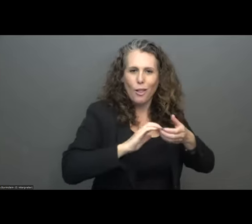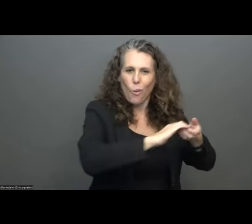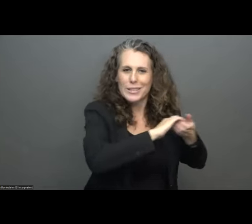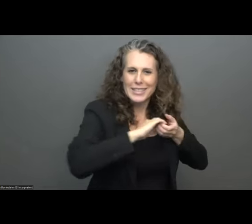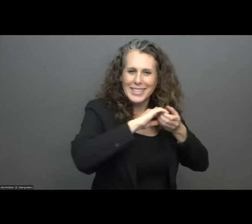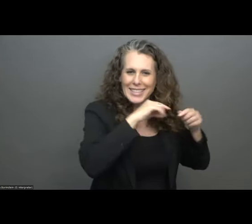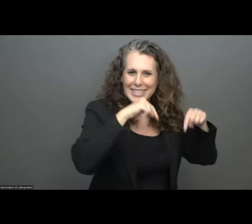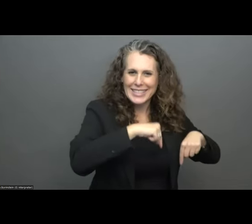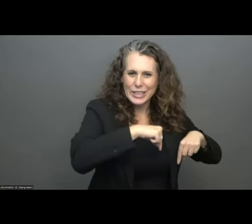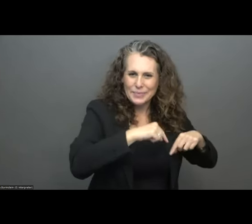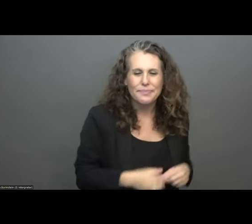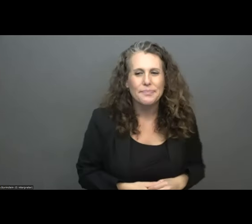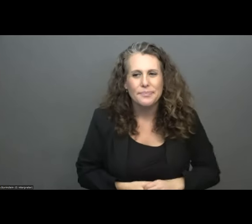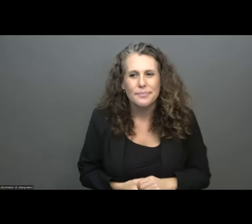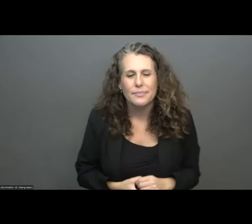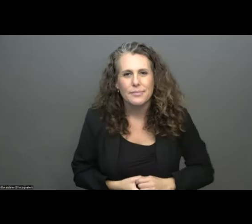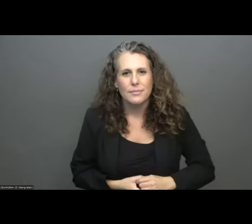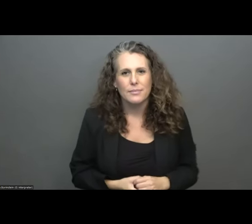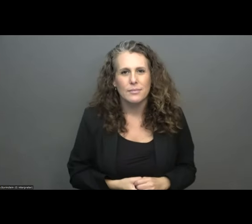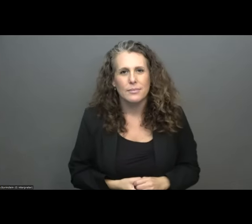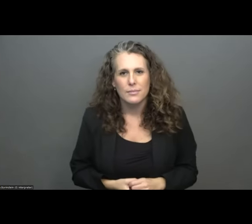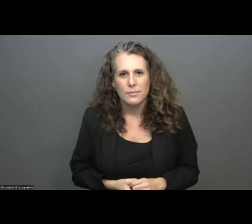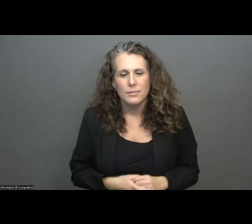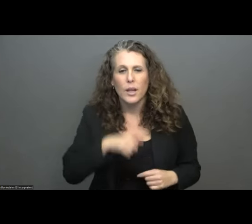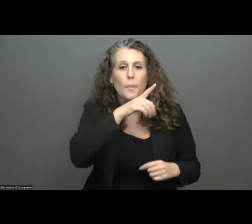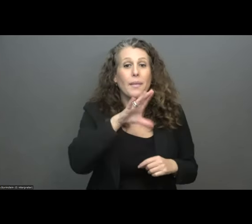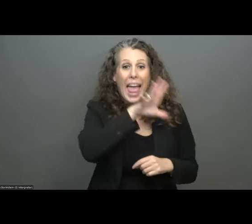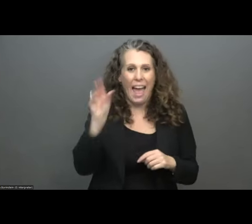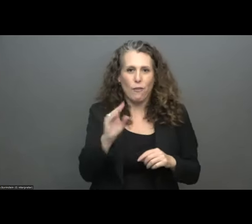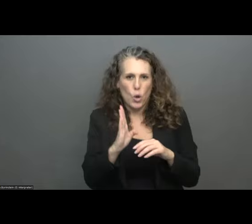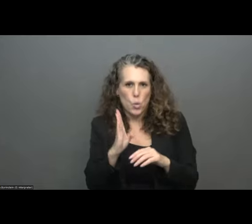14:10:50 Don't. 14:10:49 Do it. Don't go citizens have event on. 14:10:58 It comes chanting Felicity amo to